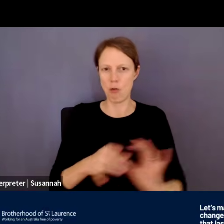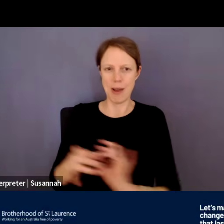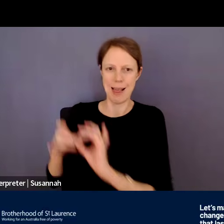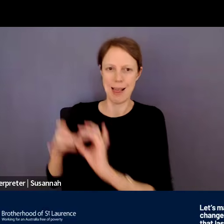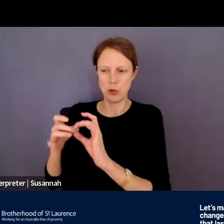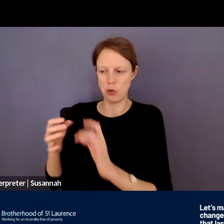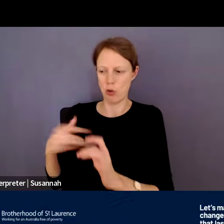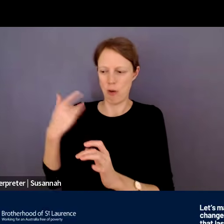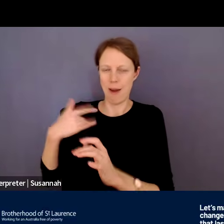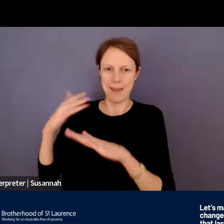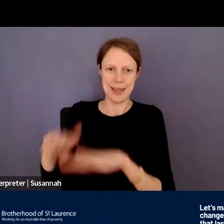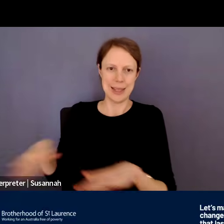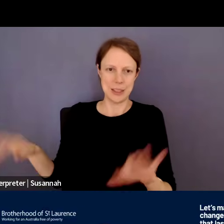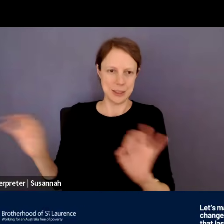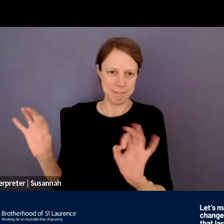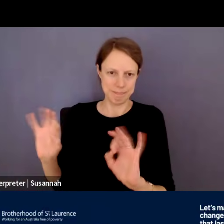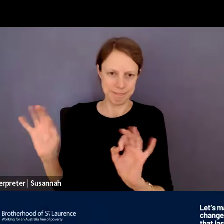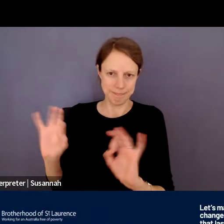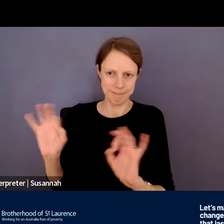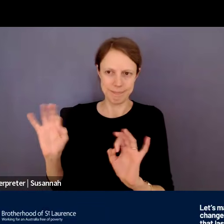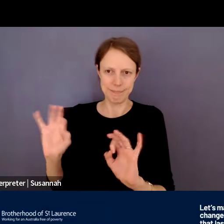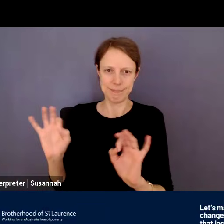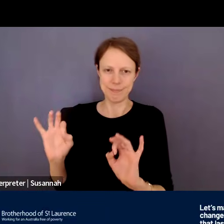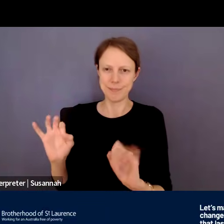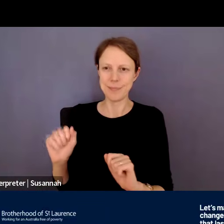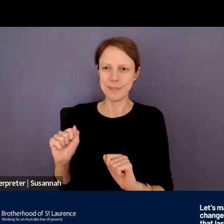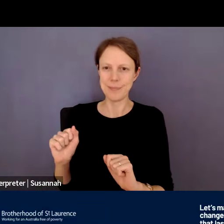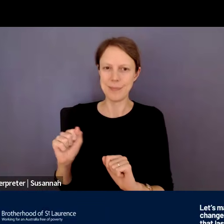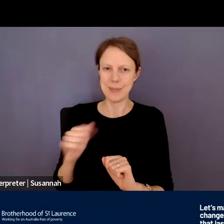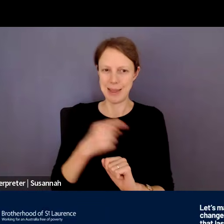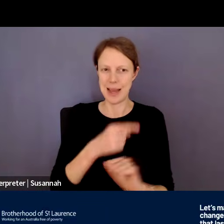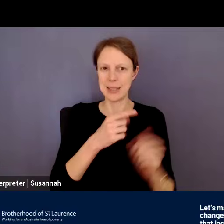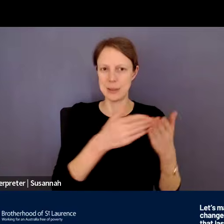It's not related to the definition changes. That's part of a broader change of practice in the NDIA.